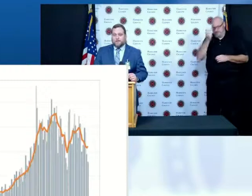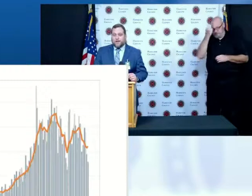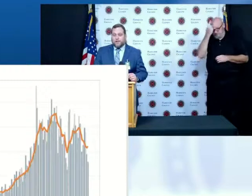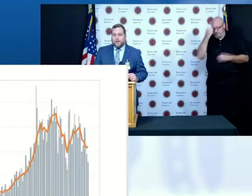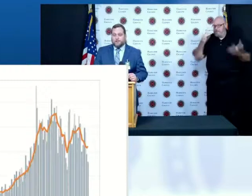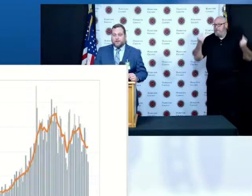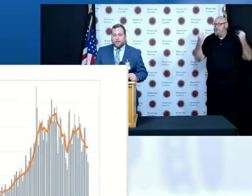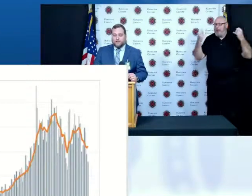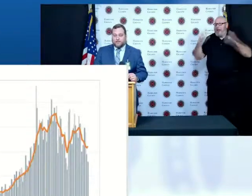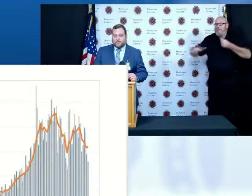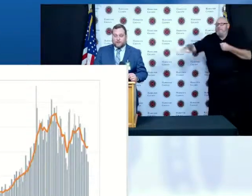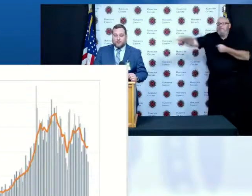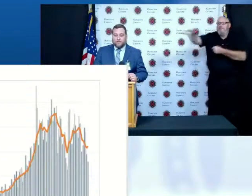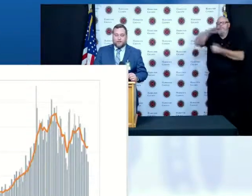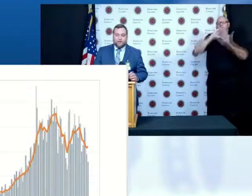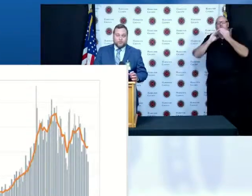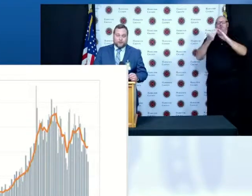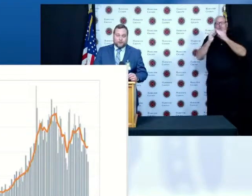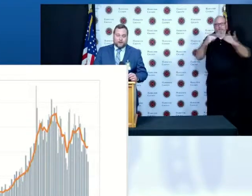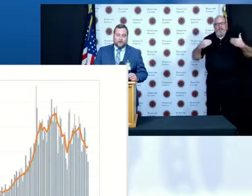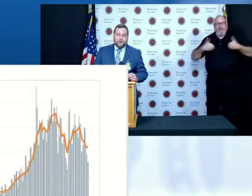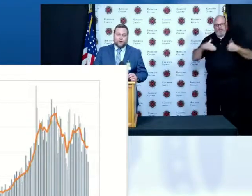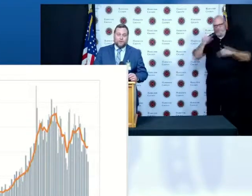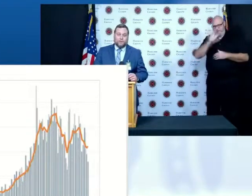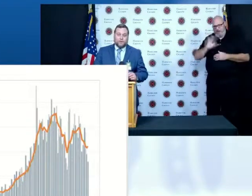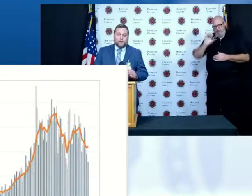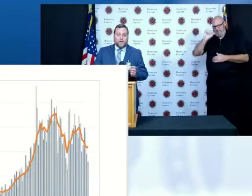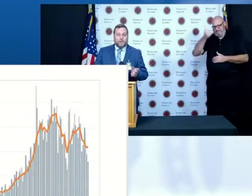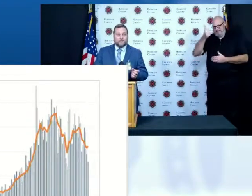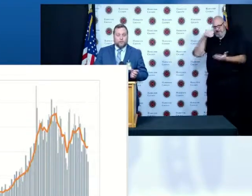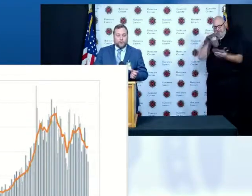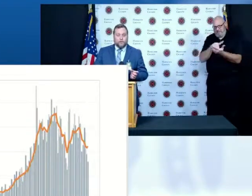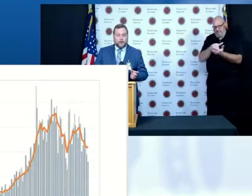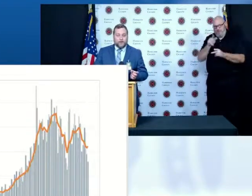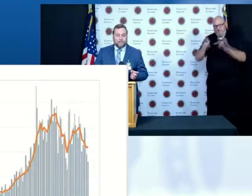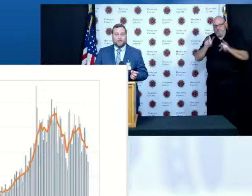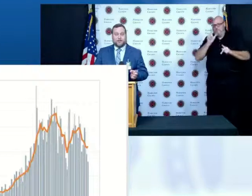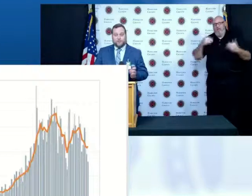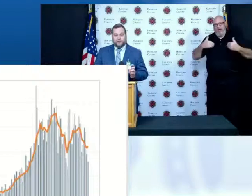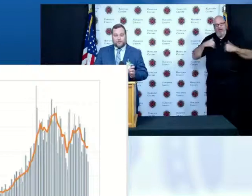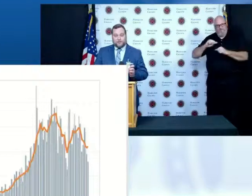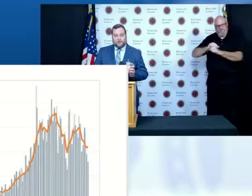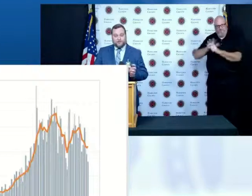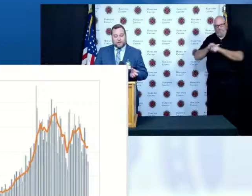10,000 cases of individuals that have had Covid within the last 21 days so that signals about